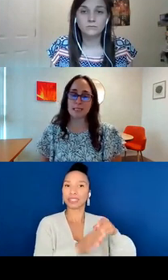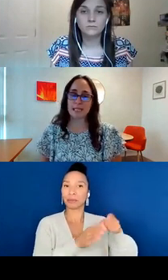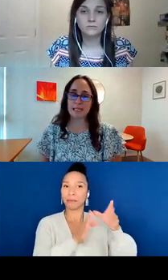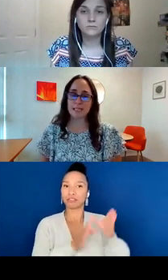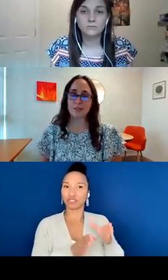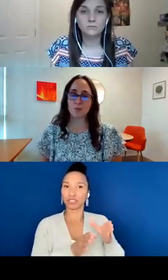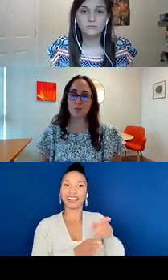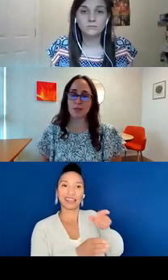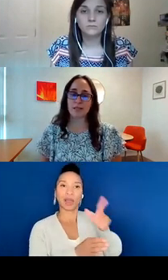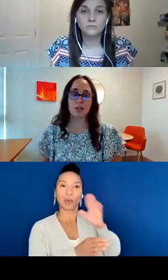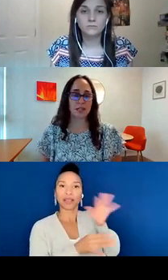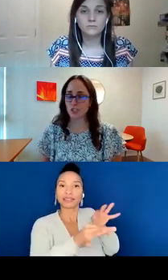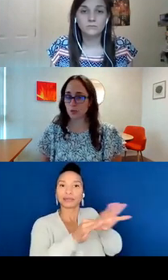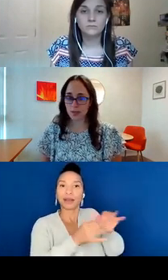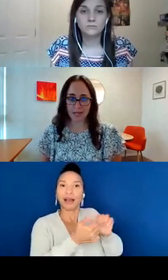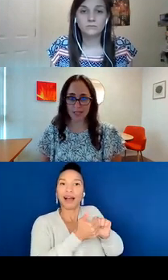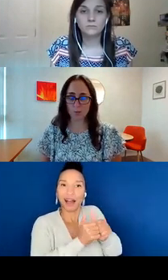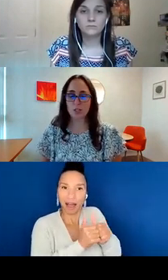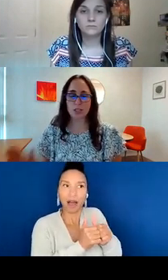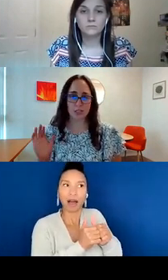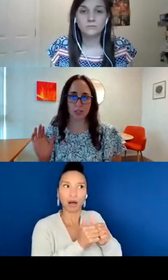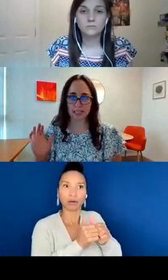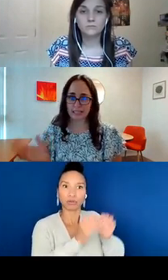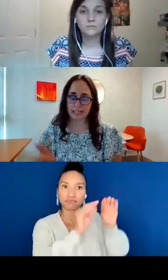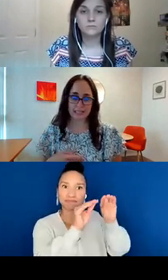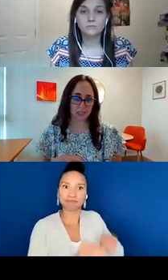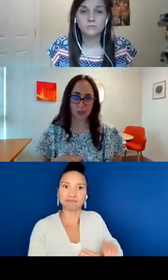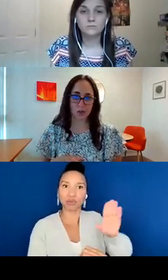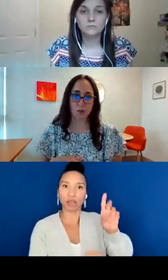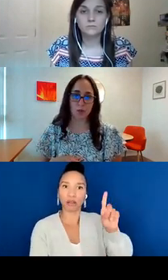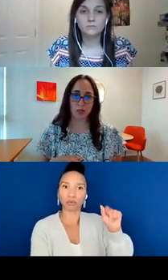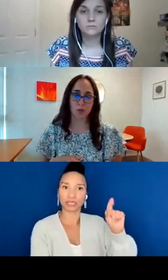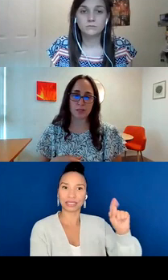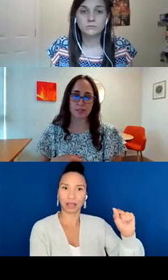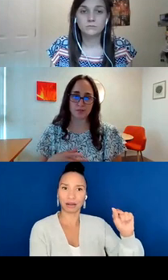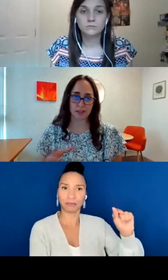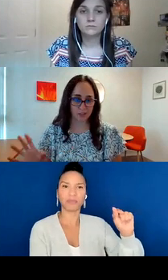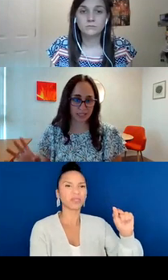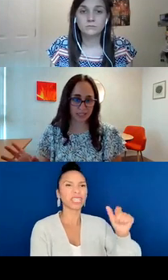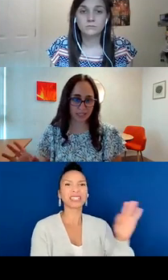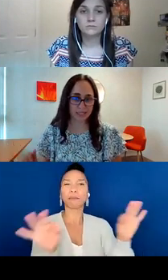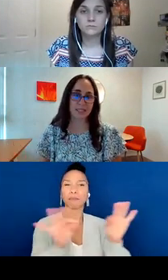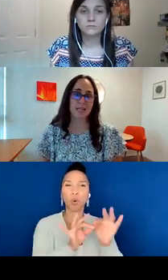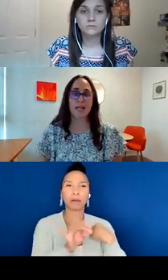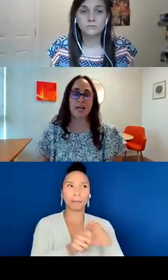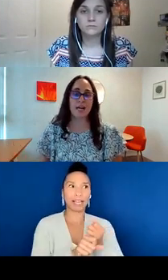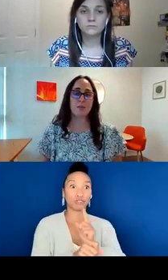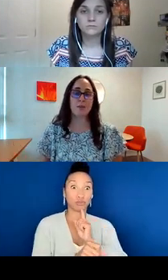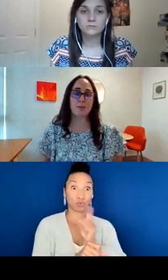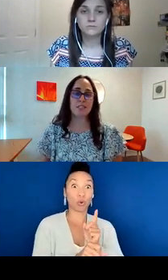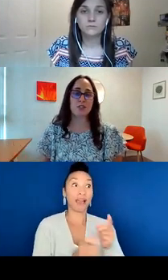Sometimes it's the case that they'll connect you with us and we'll just make sure that data gets into your report once the files get to us.